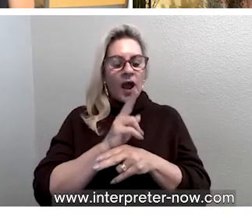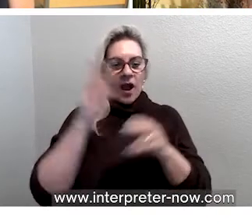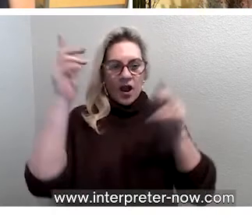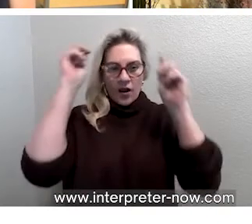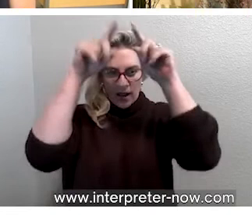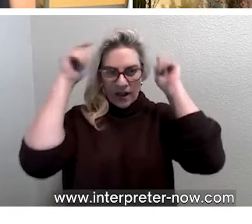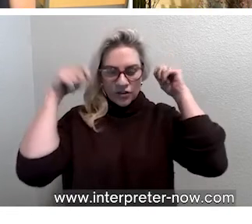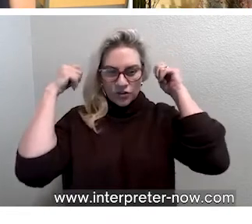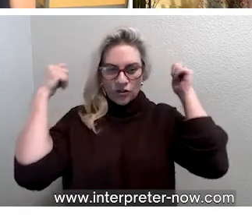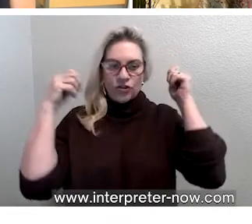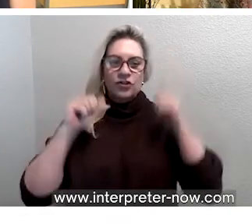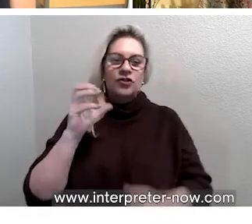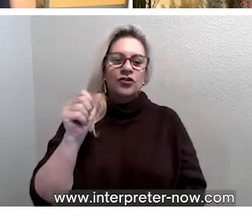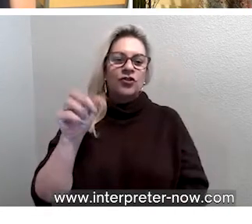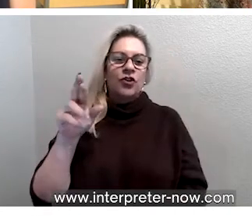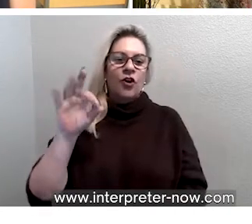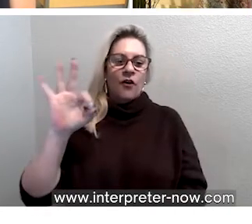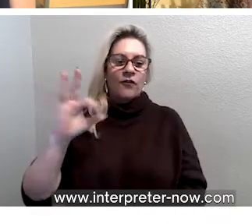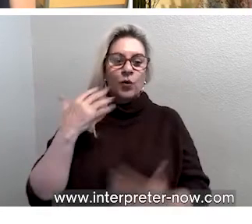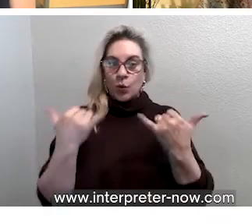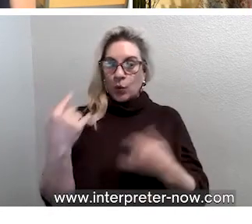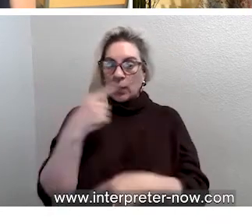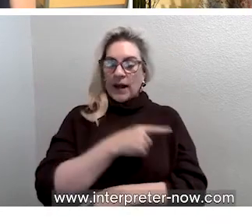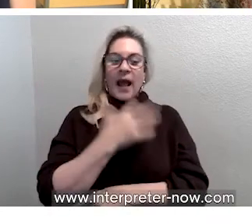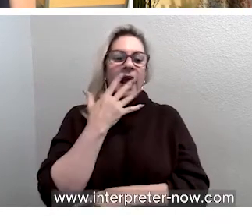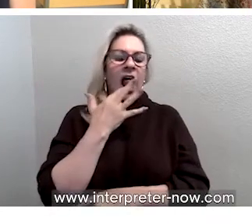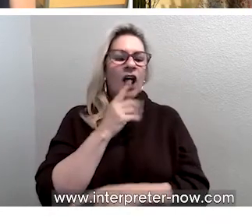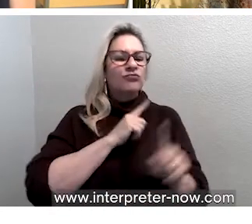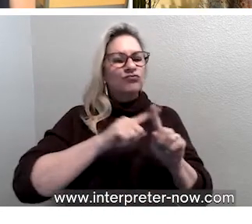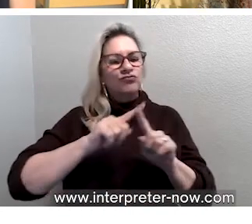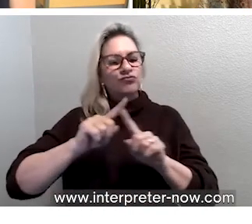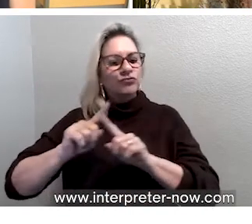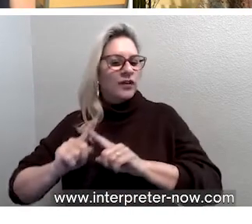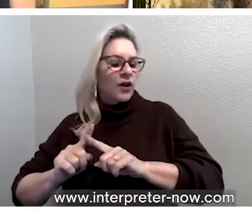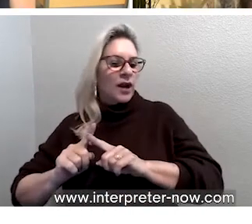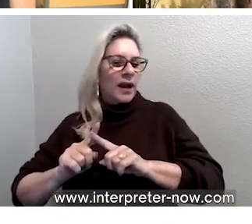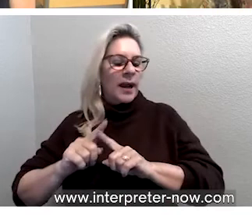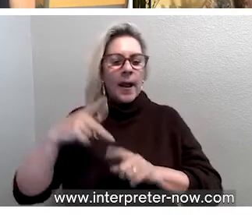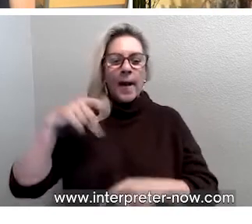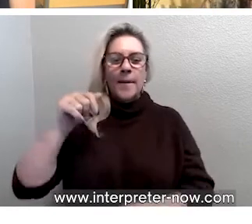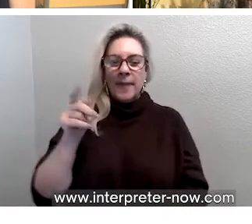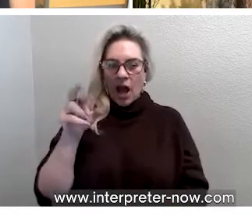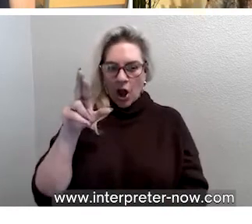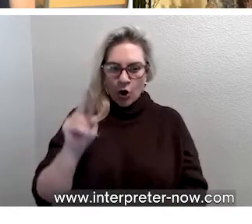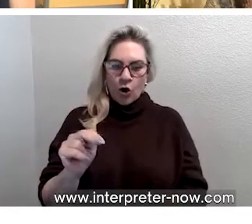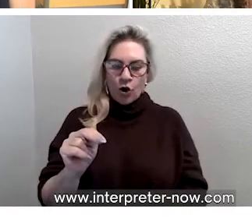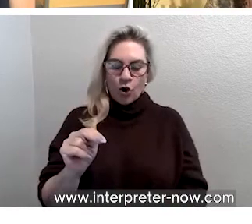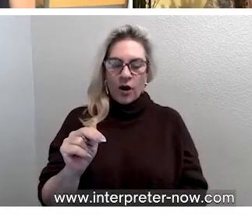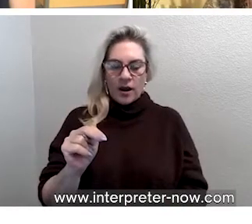My headscarf today is a multicolored patterned scarf.